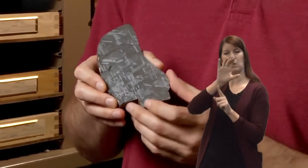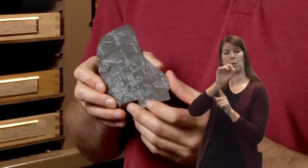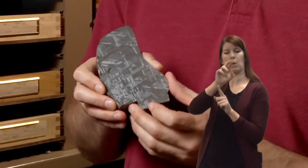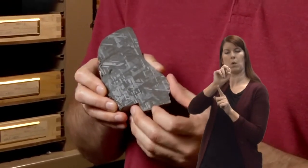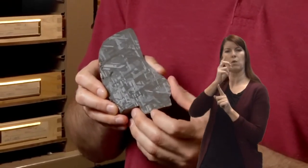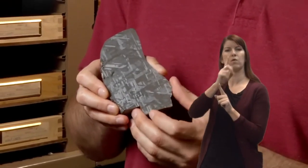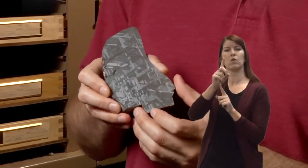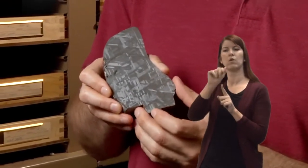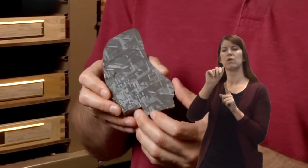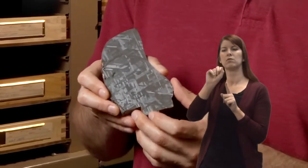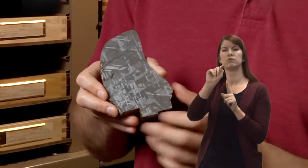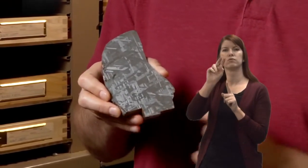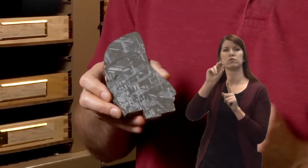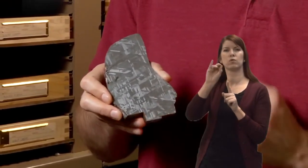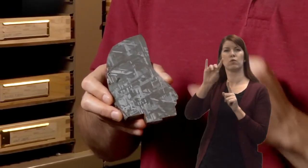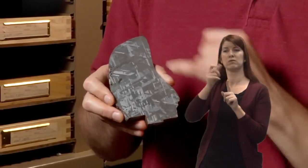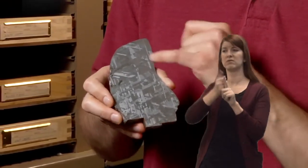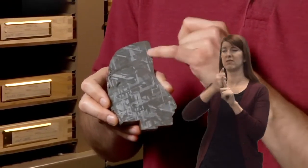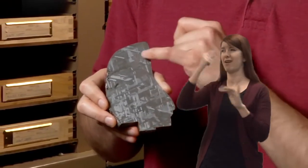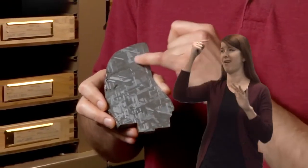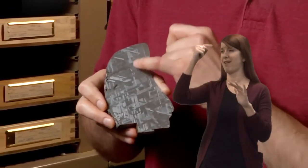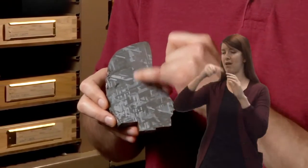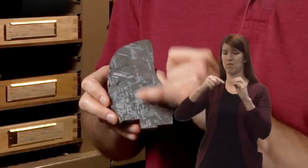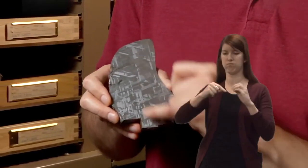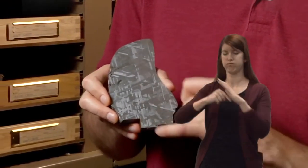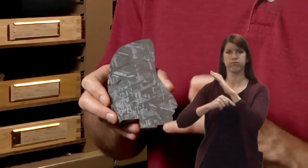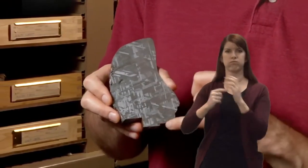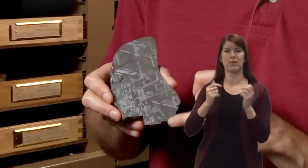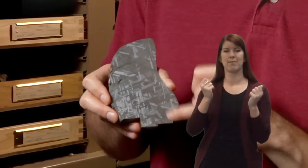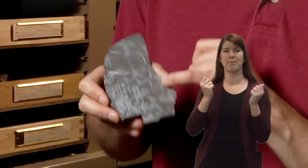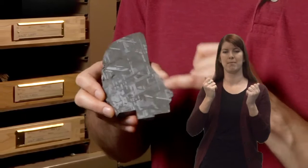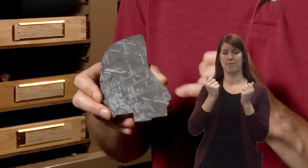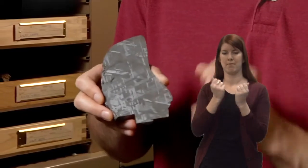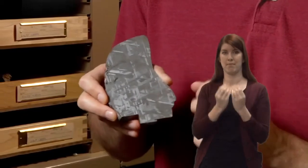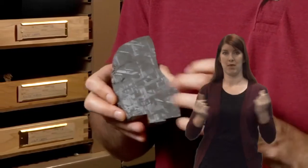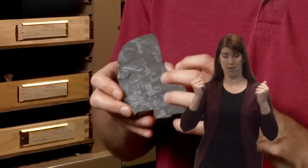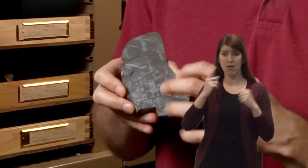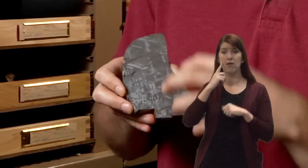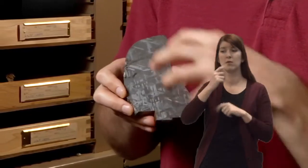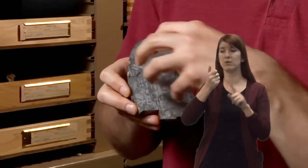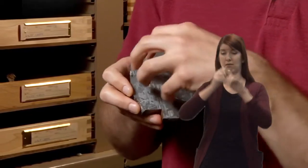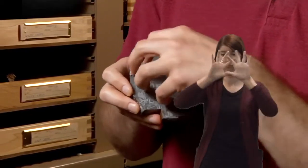that has been melted, and that core, as it slowly cools down, begins to crystalize,